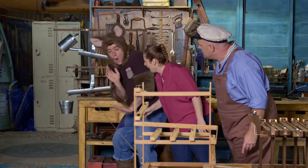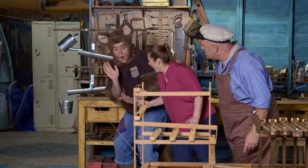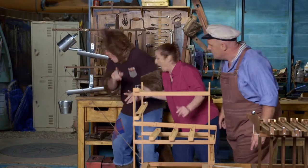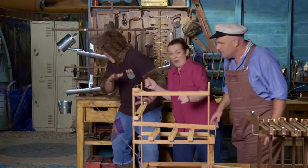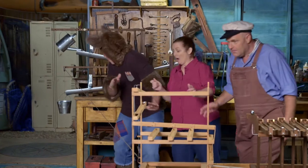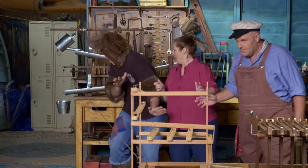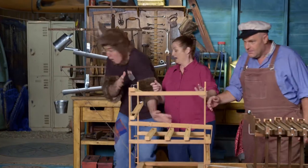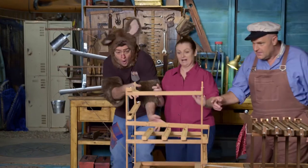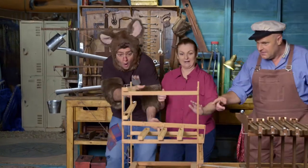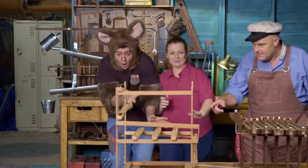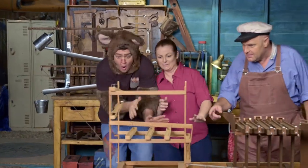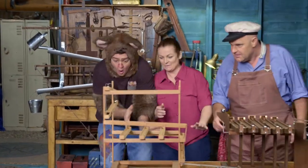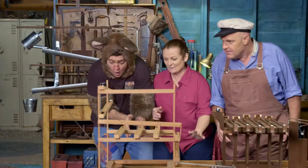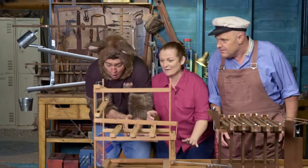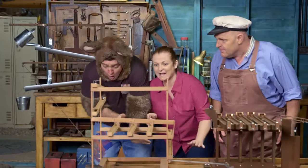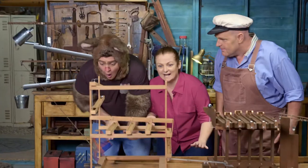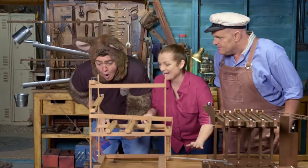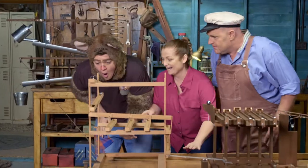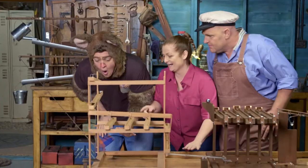Oh, quick, over here, quick. Aha. OK.